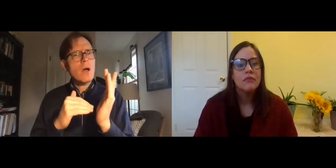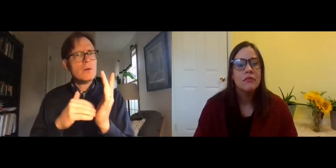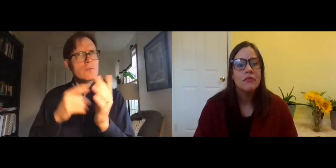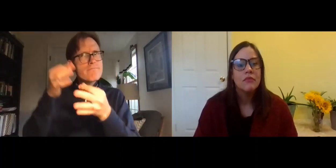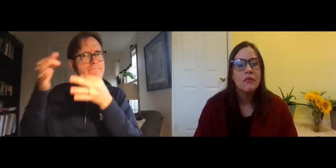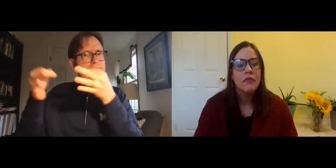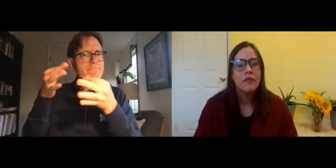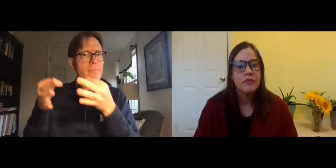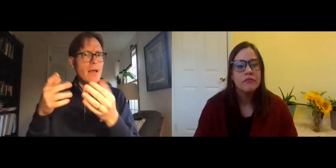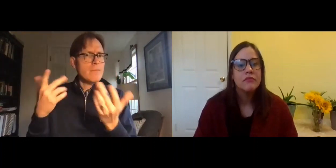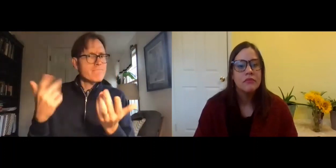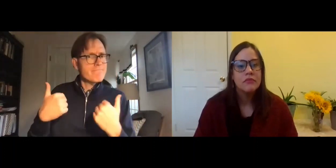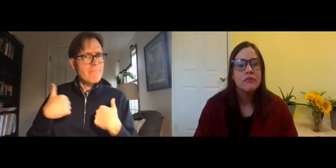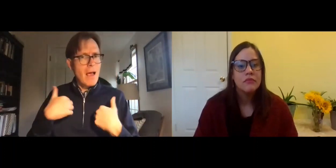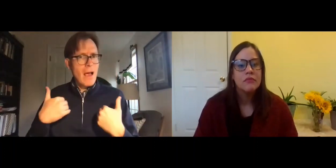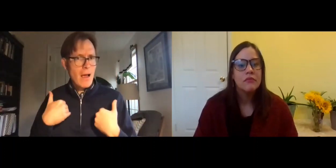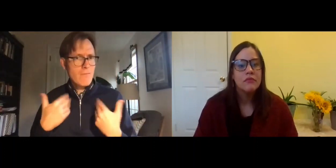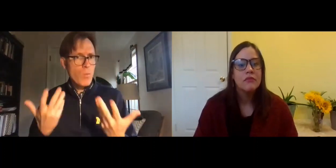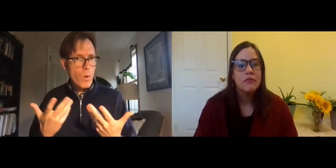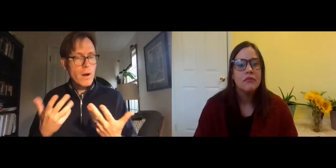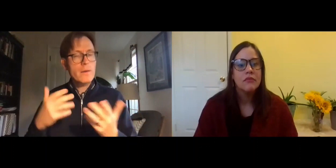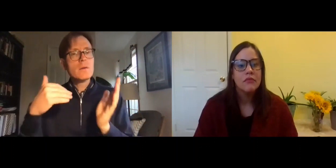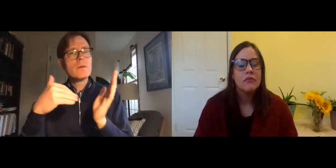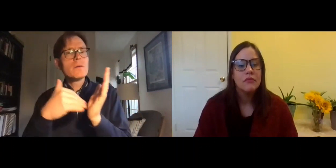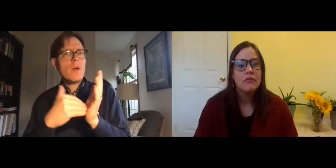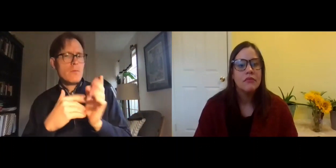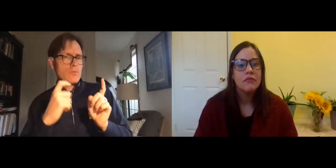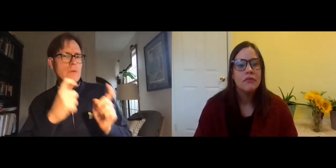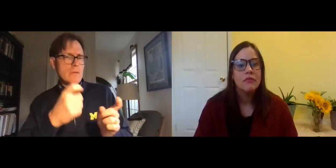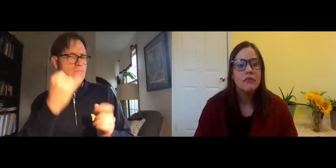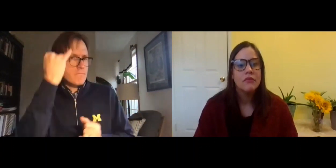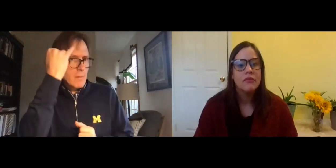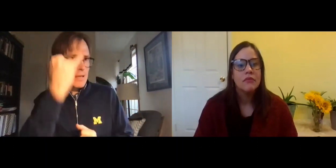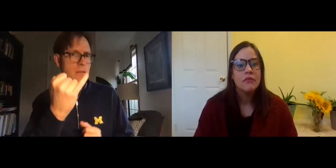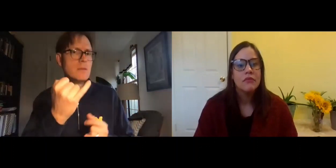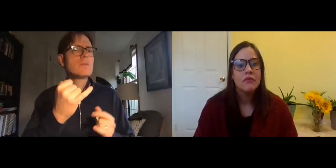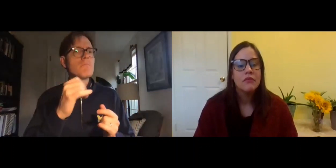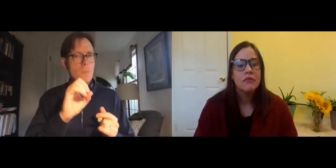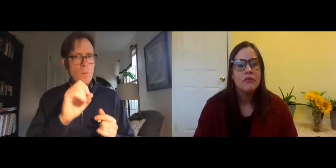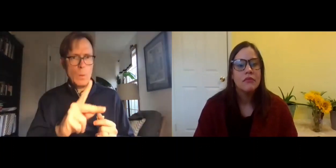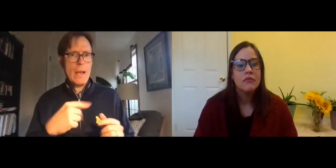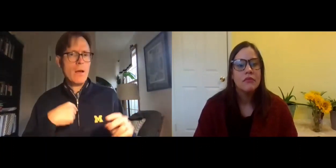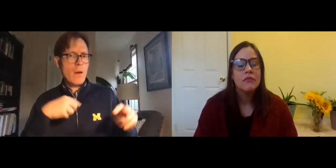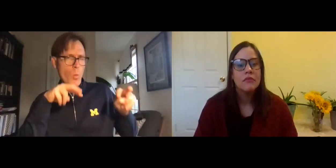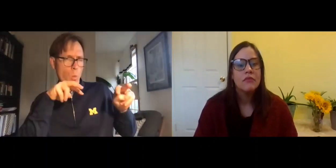So please contact your doctor, talk to them about your situation, your health concerns,